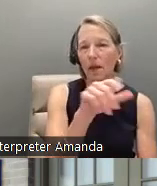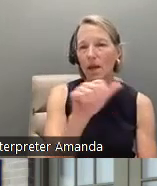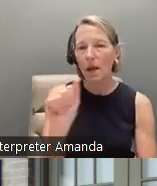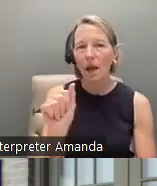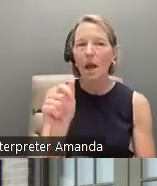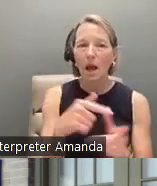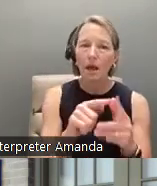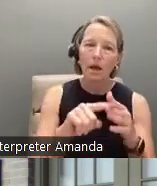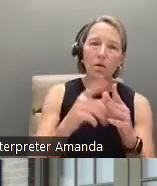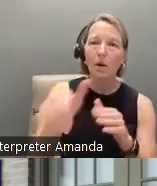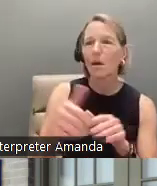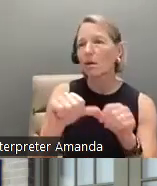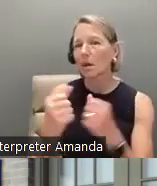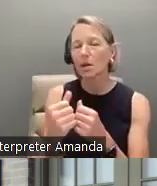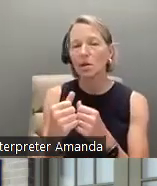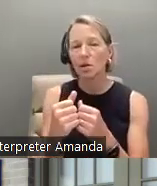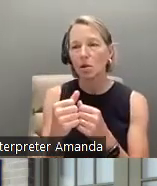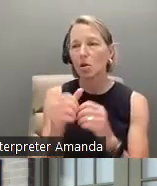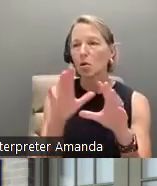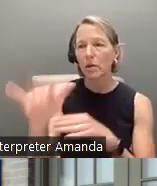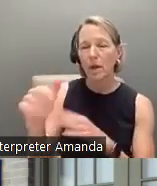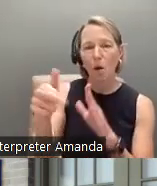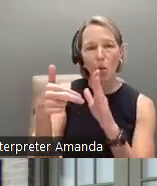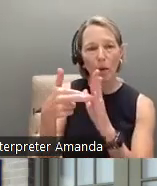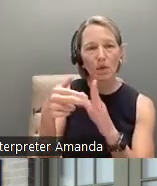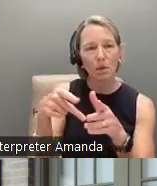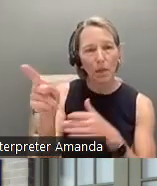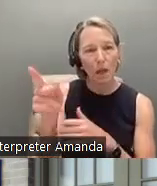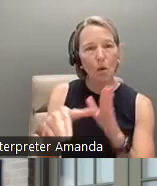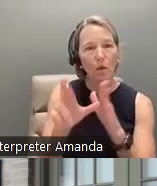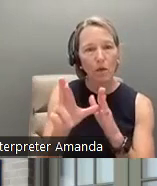with another agency to conduct their representative payee reviews next slide